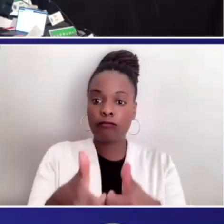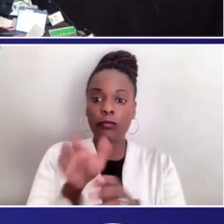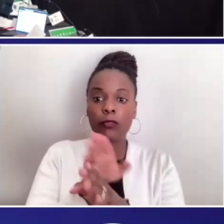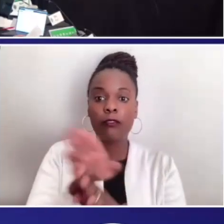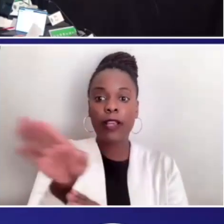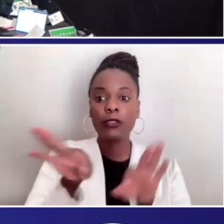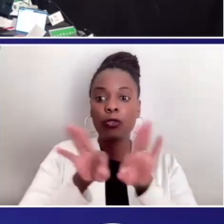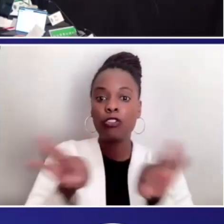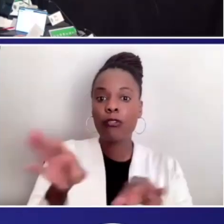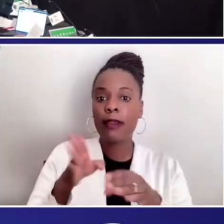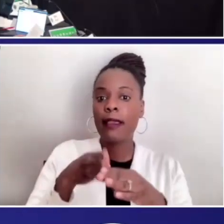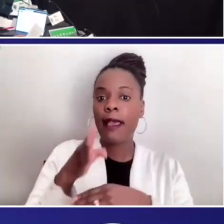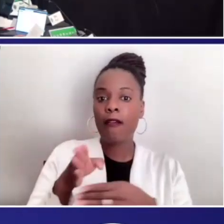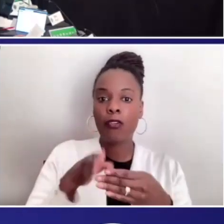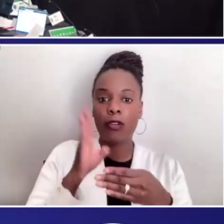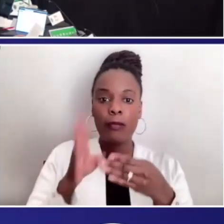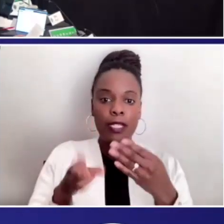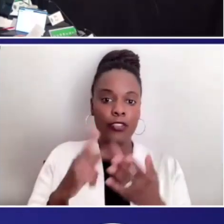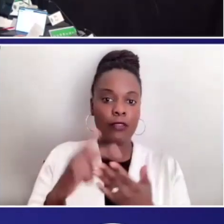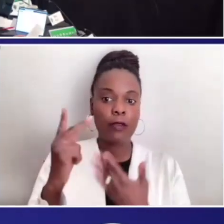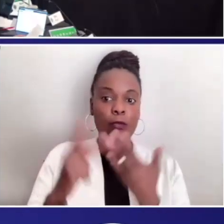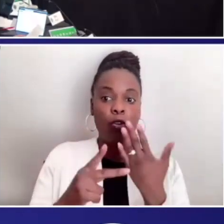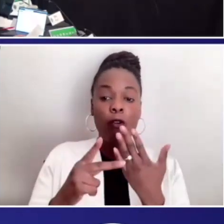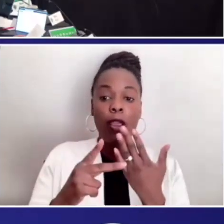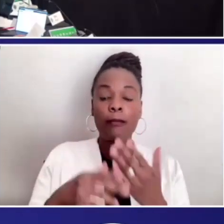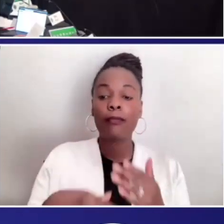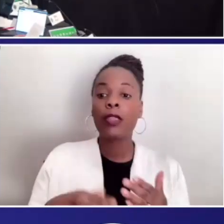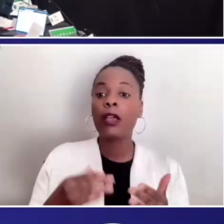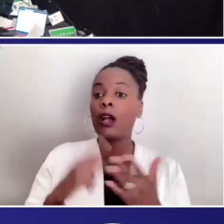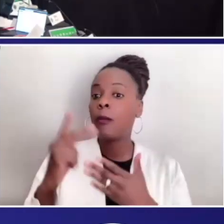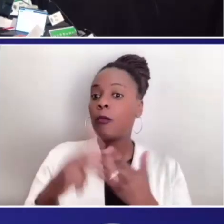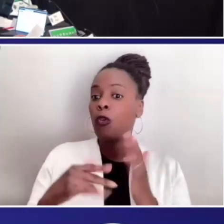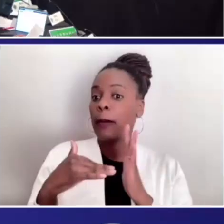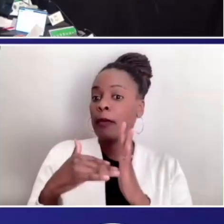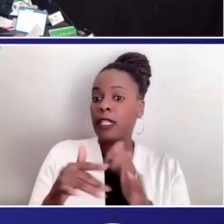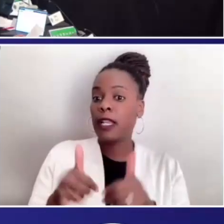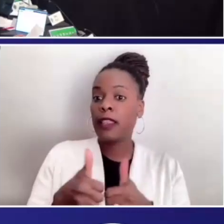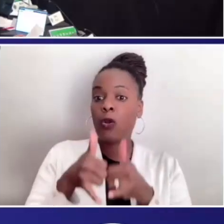program. A program of study that awards a professional degree is one that meets the